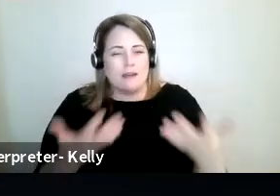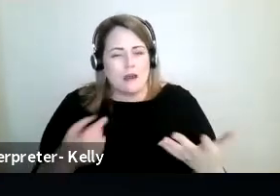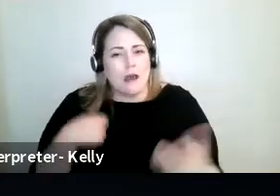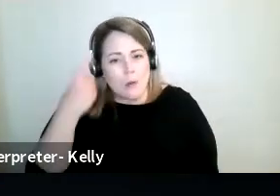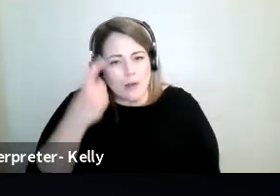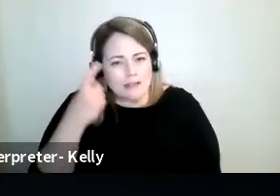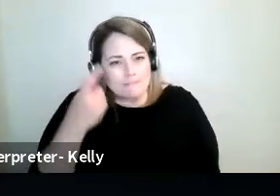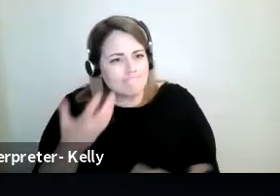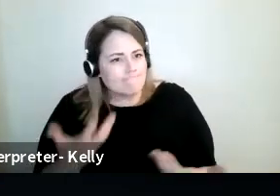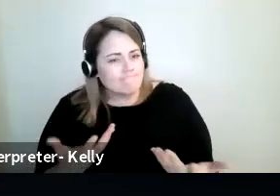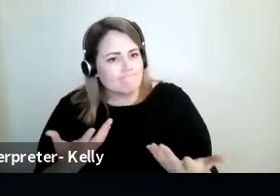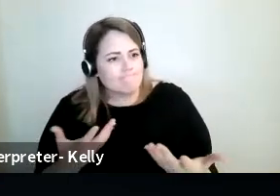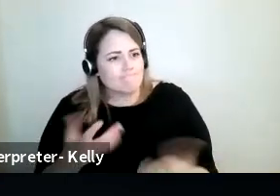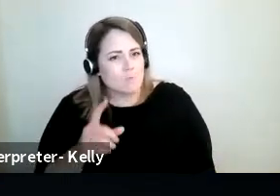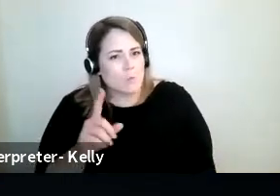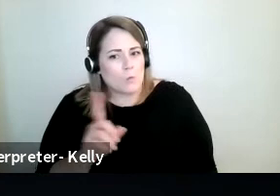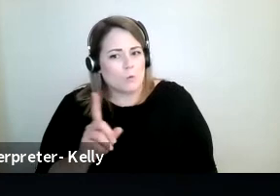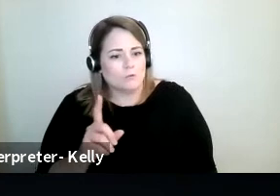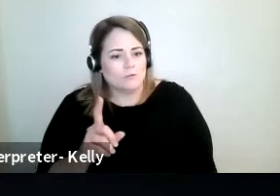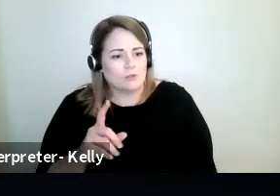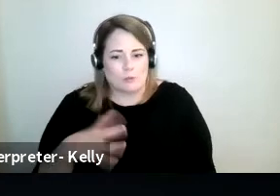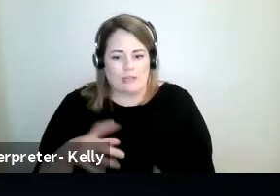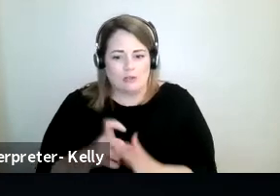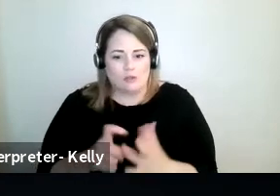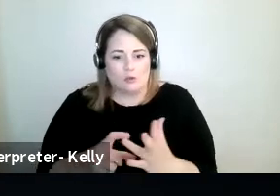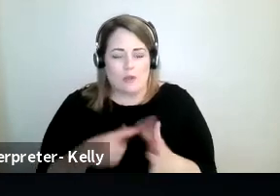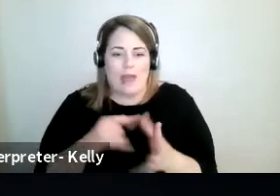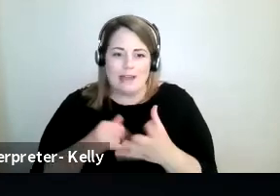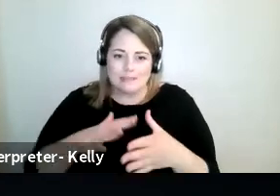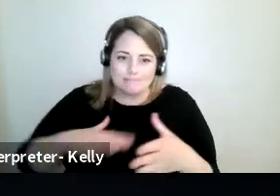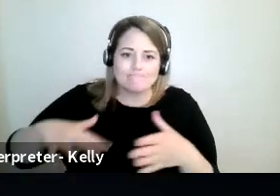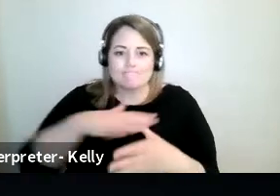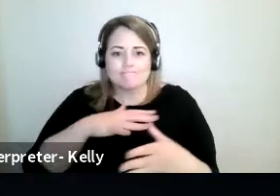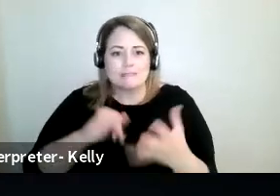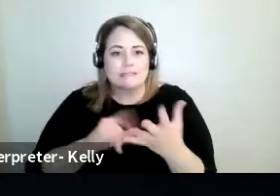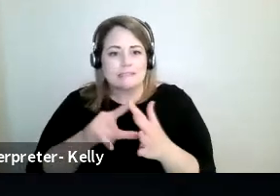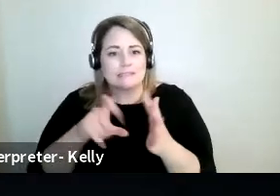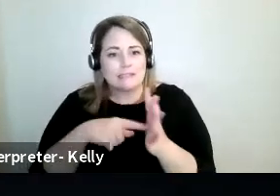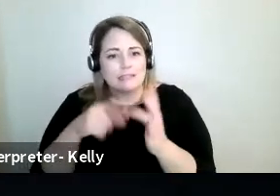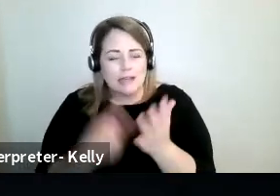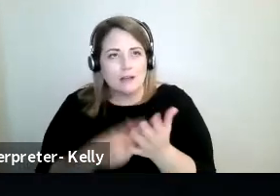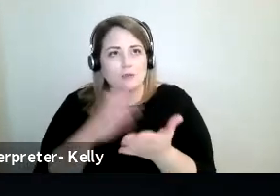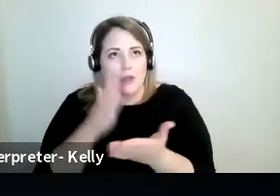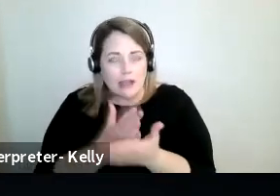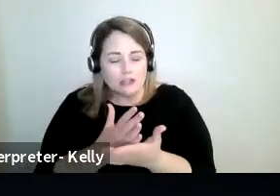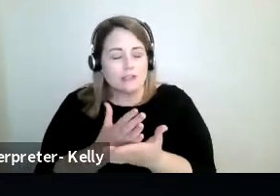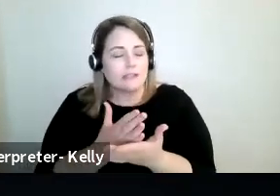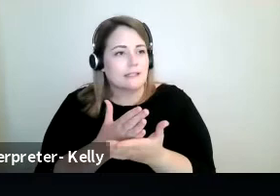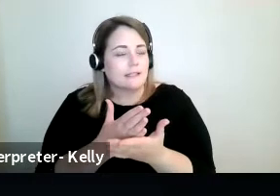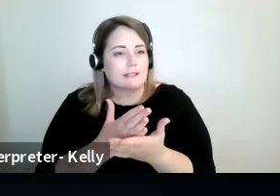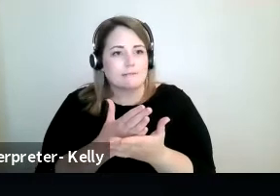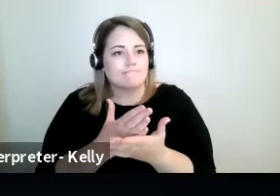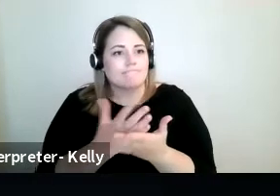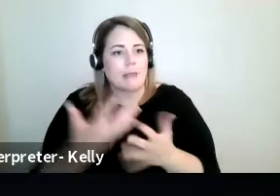what is it going to take for us as a sector to start actually embedding universal design